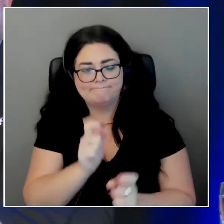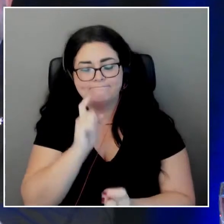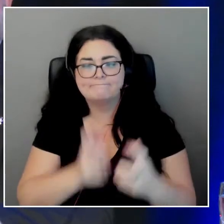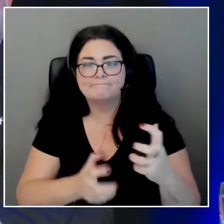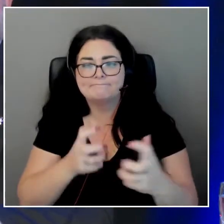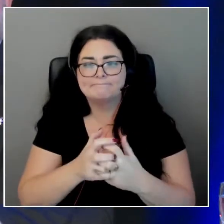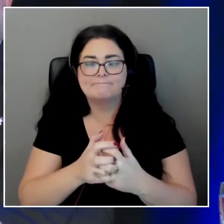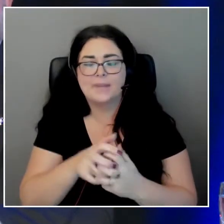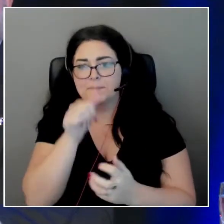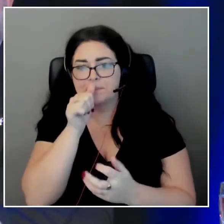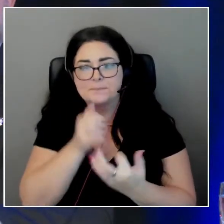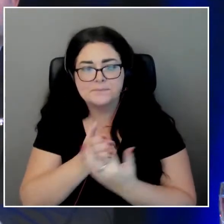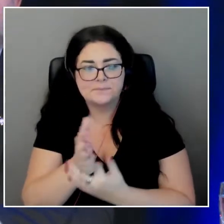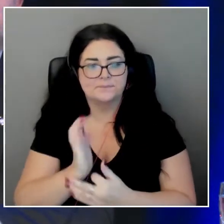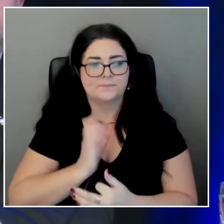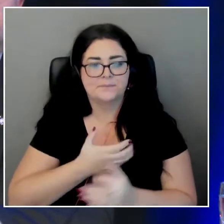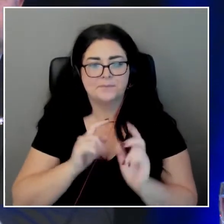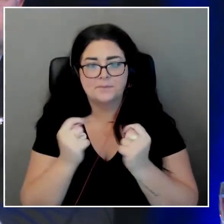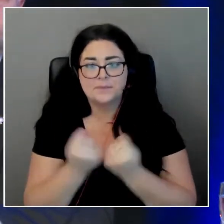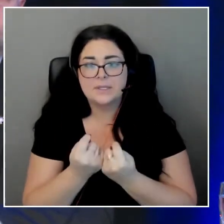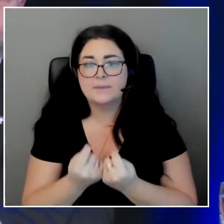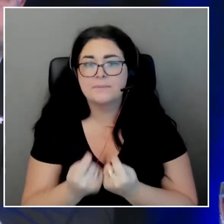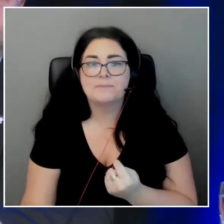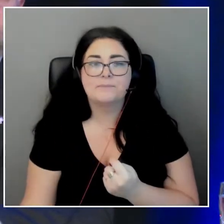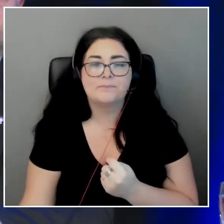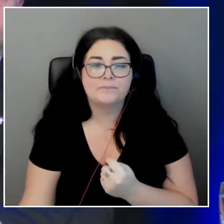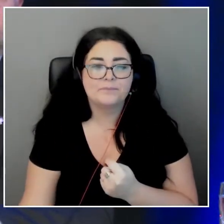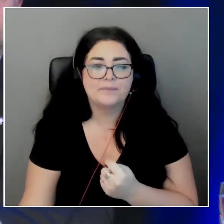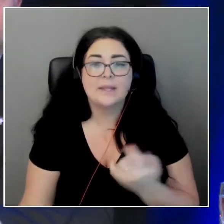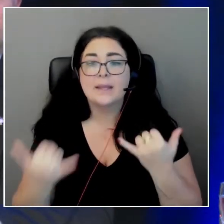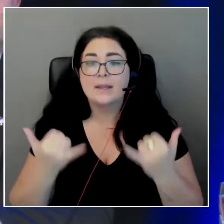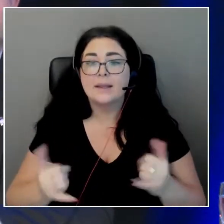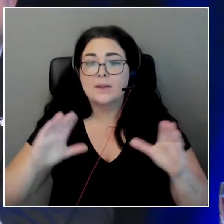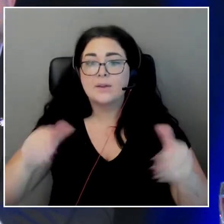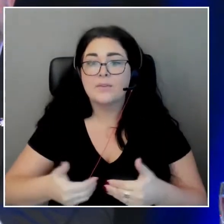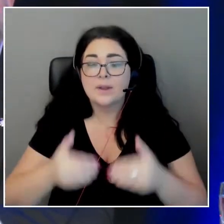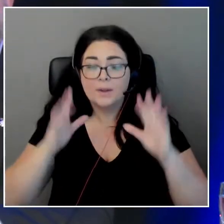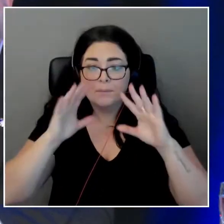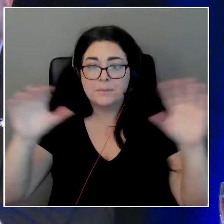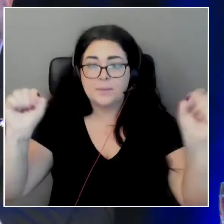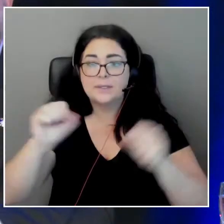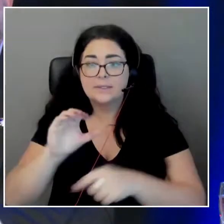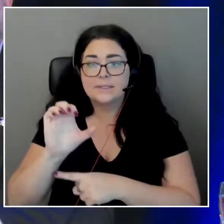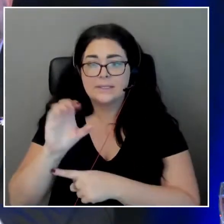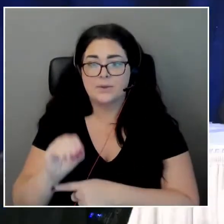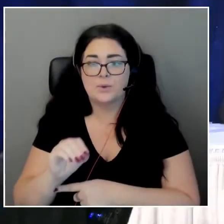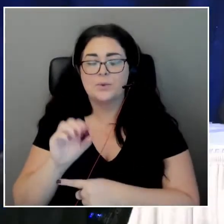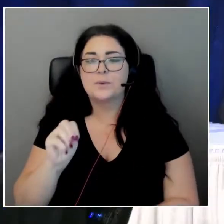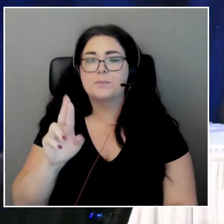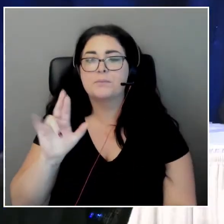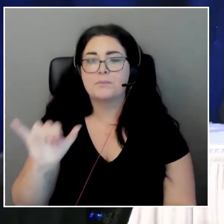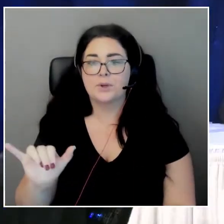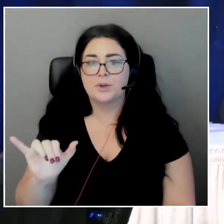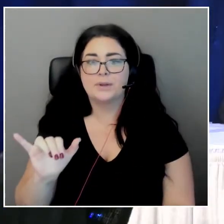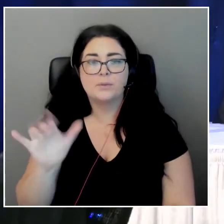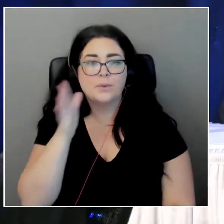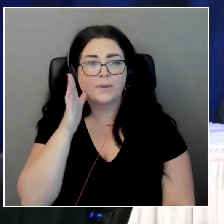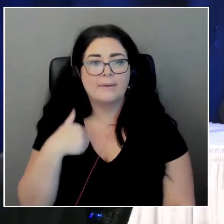I would now like to invite our President and CEO, Murray Hupman, to provide a presentation highlighting some of